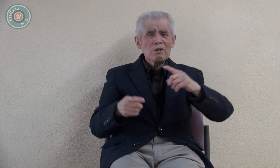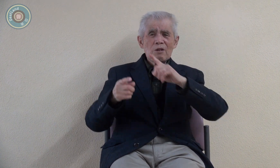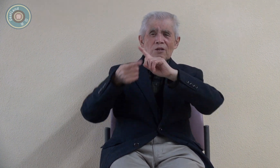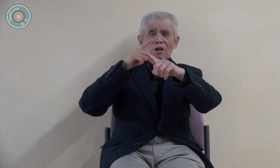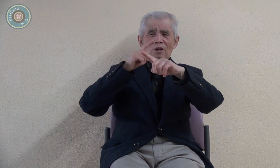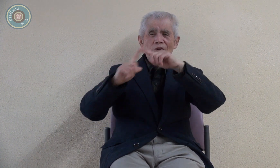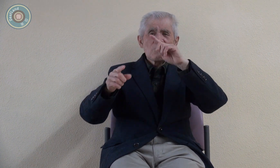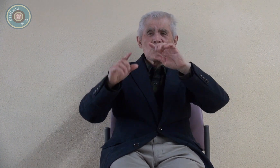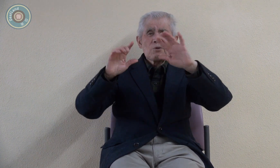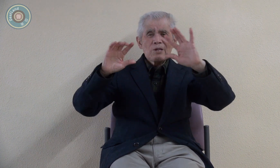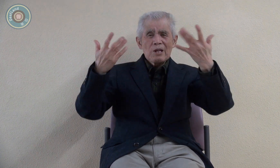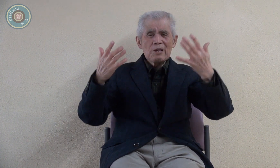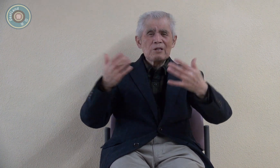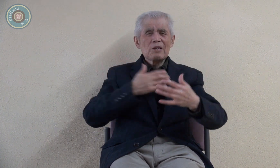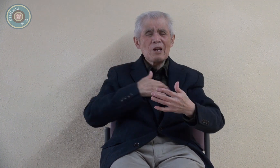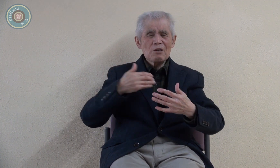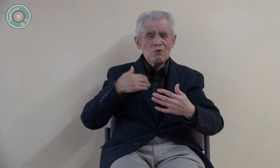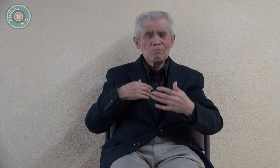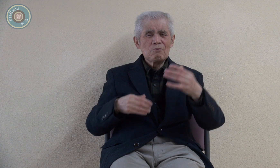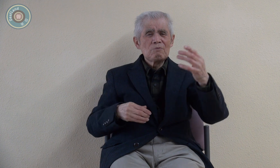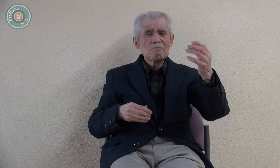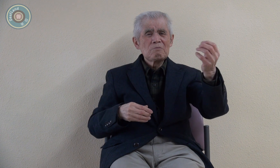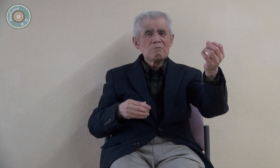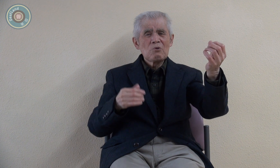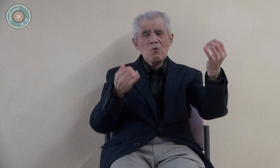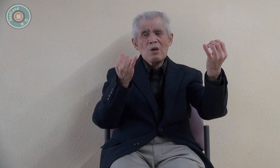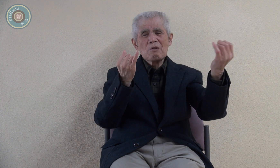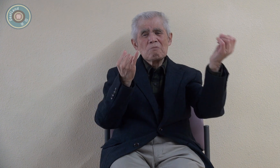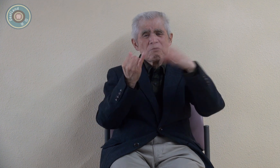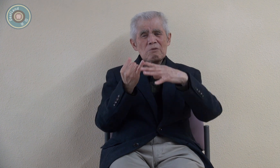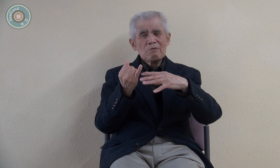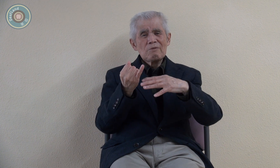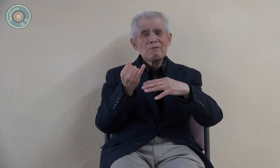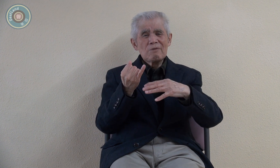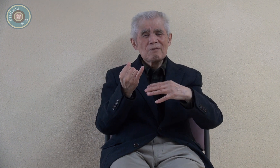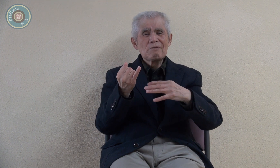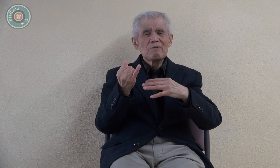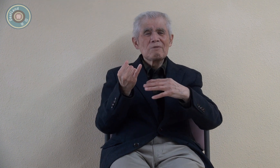He said the war was over We are now safe